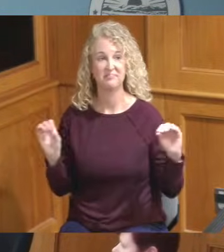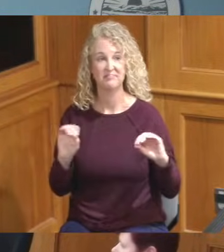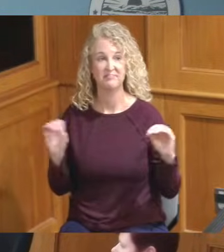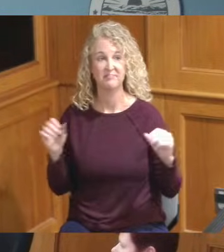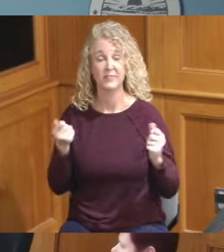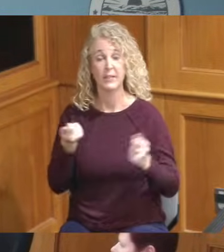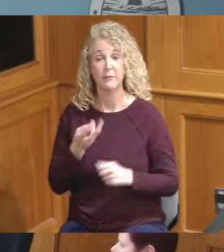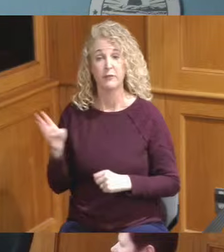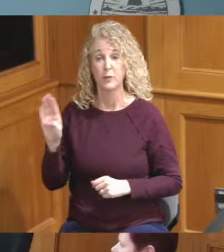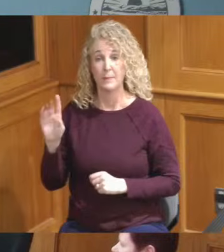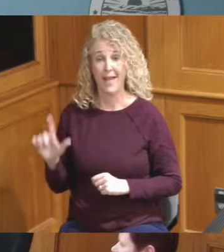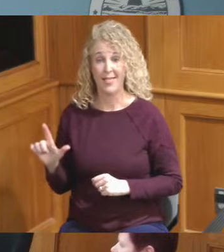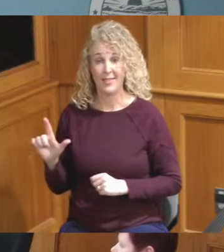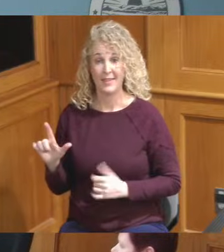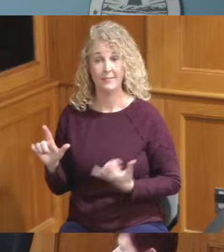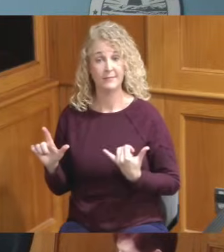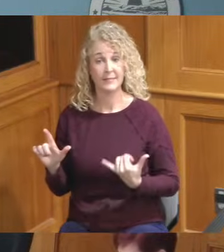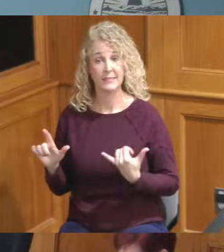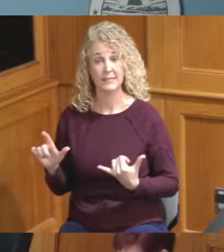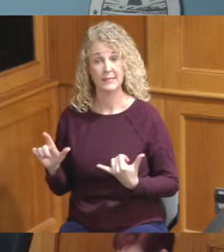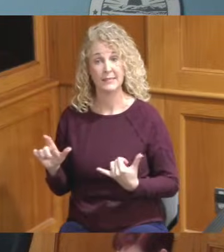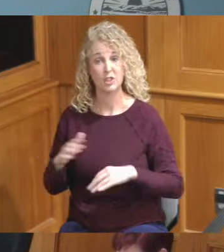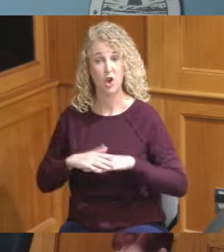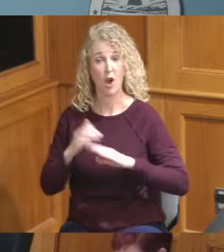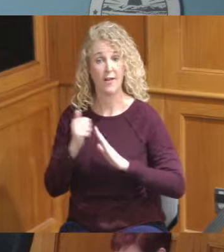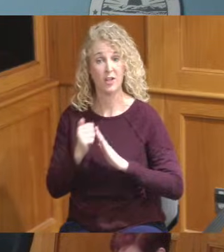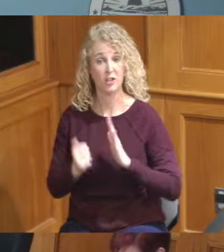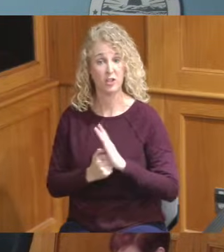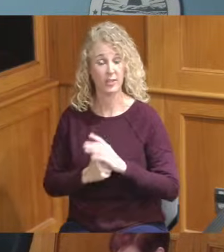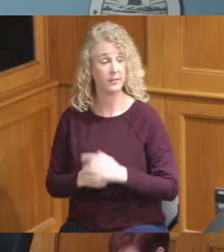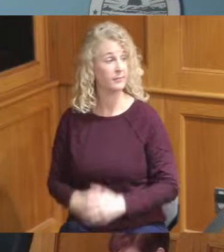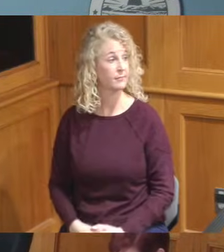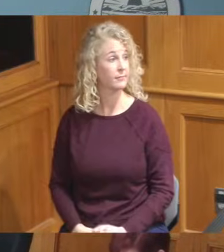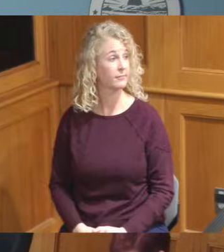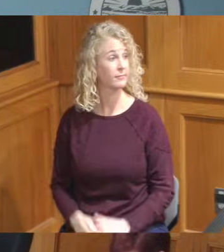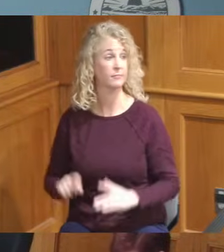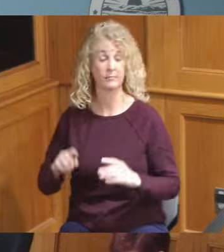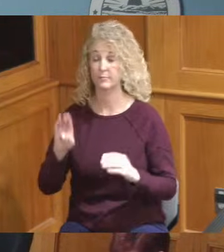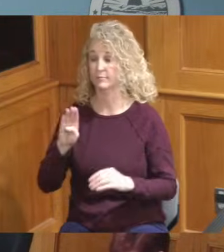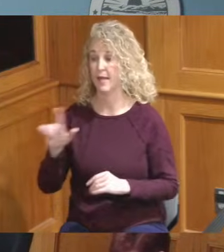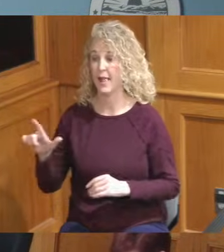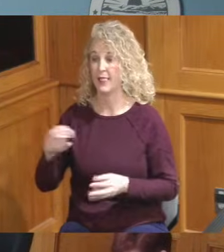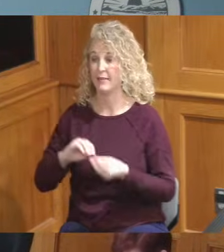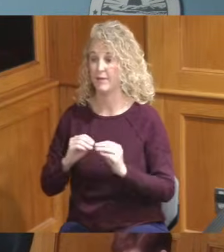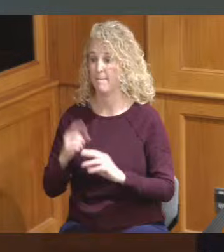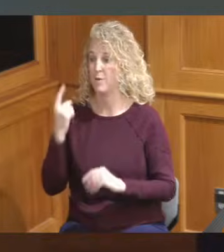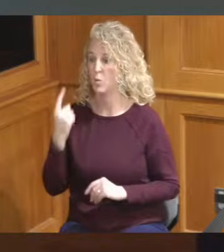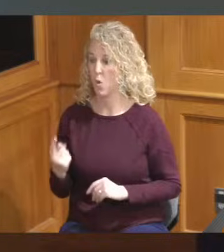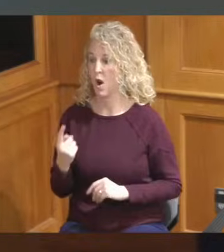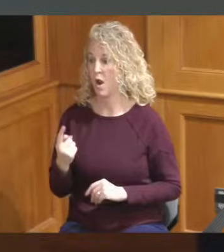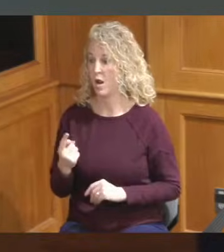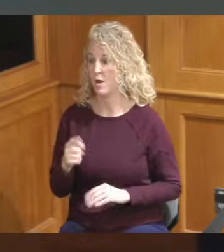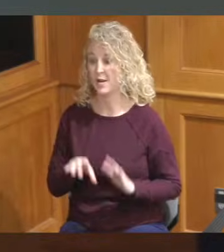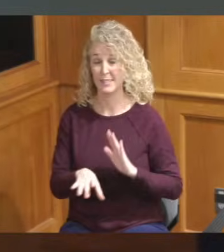several leave items though on the agenda. Uh, starting with leave one. That's an appointment